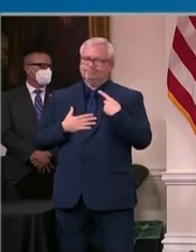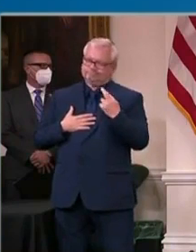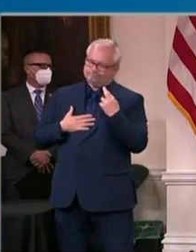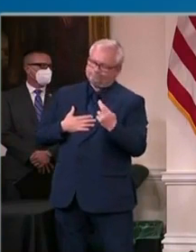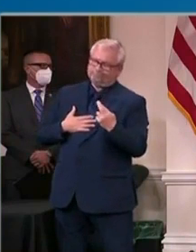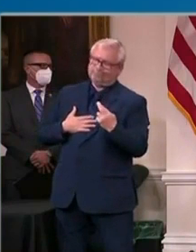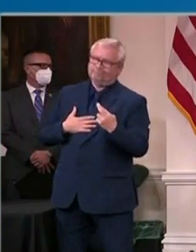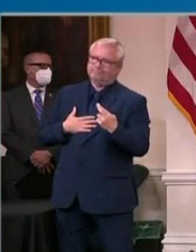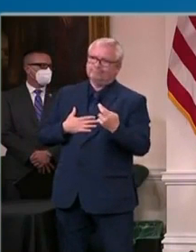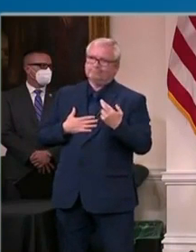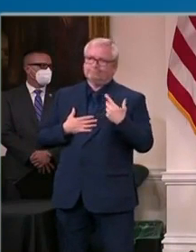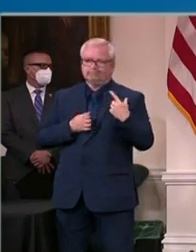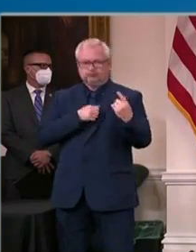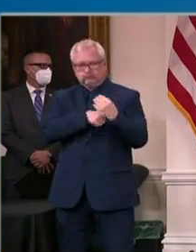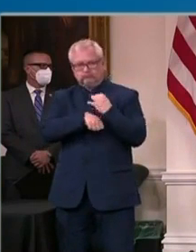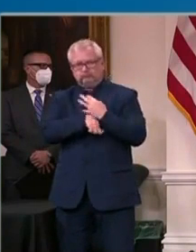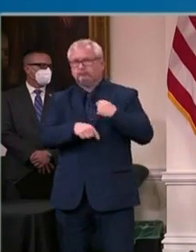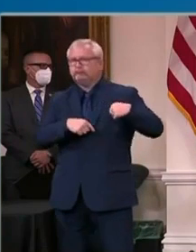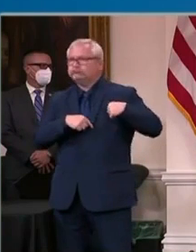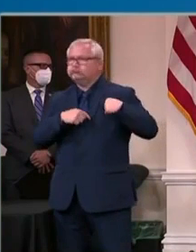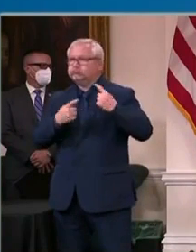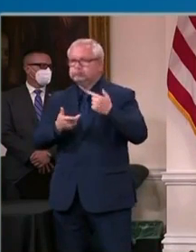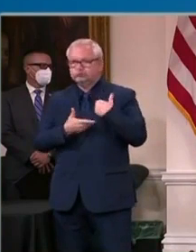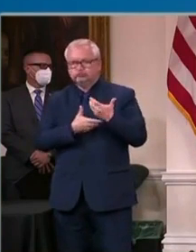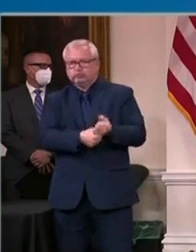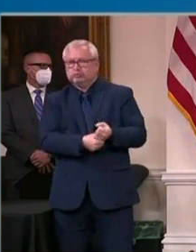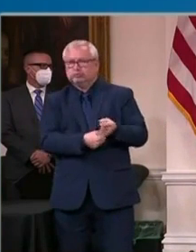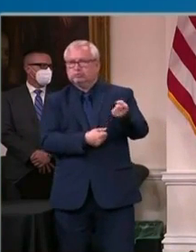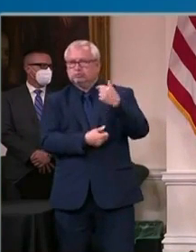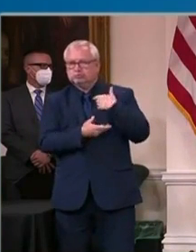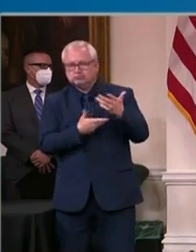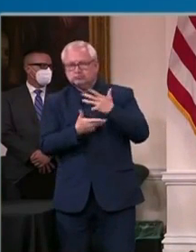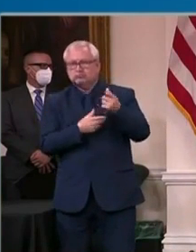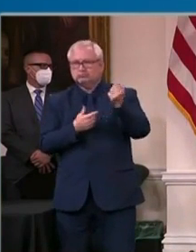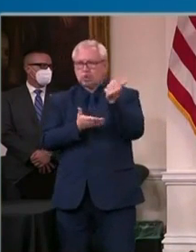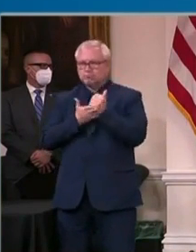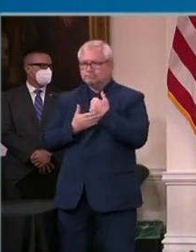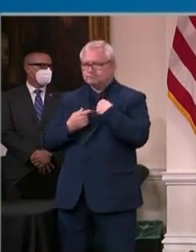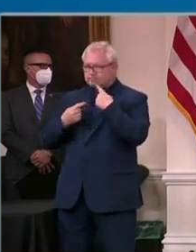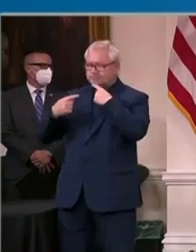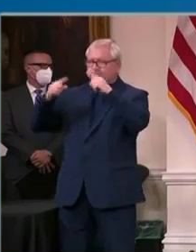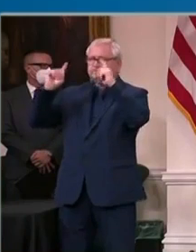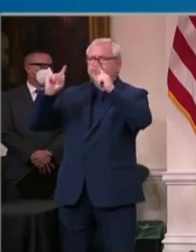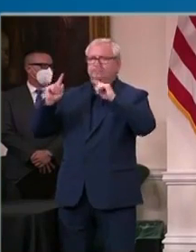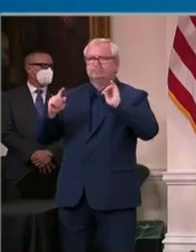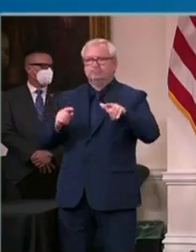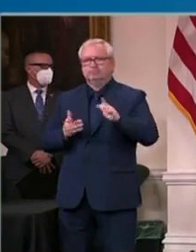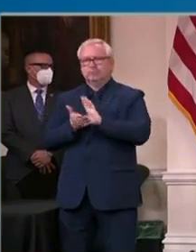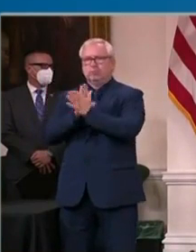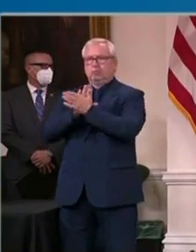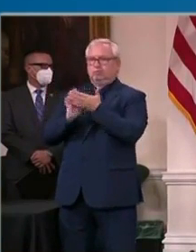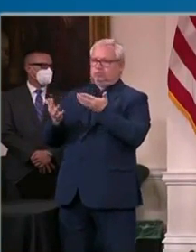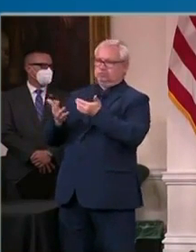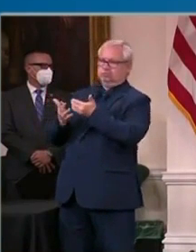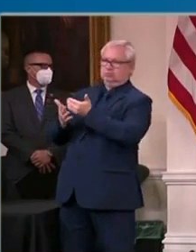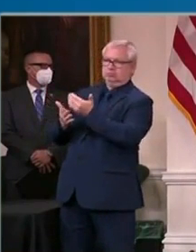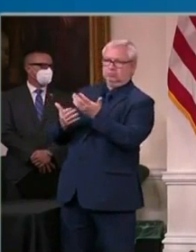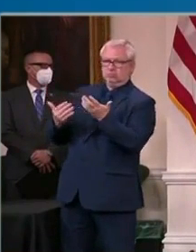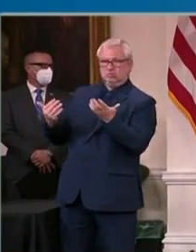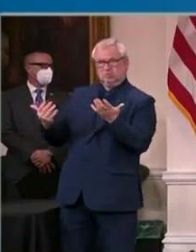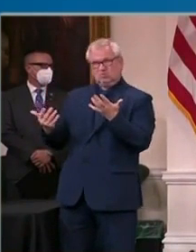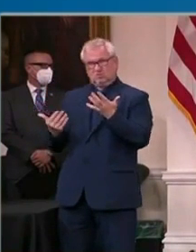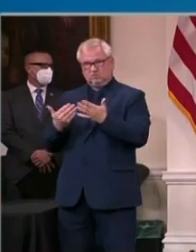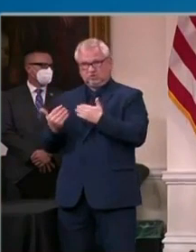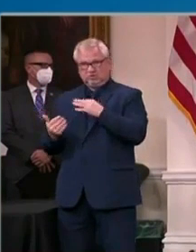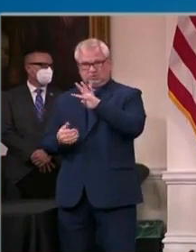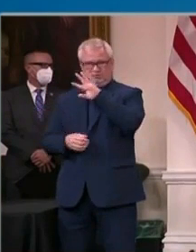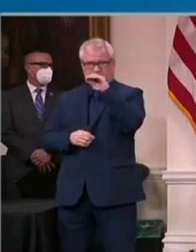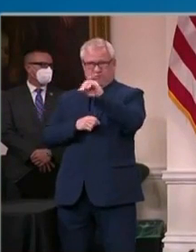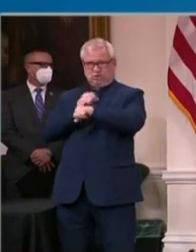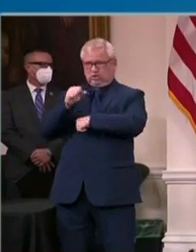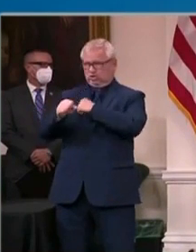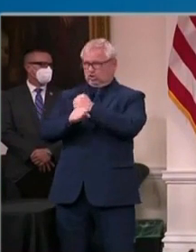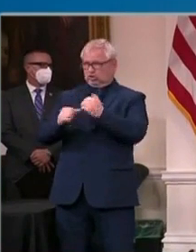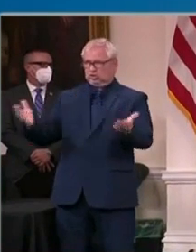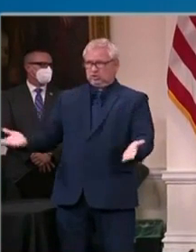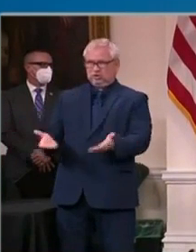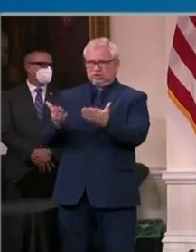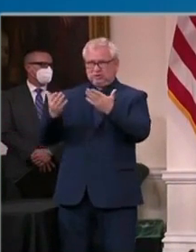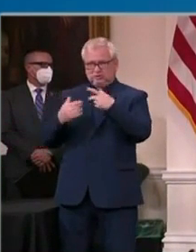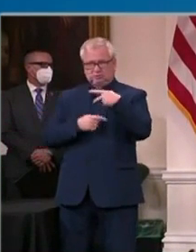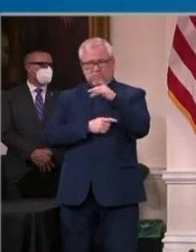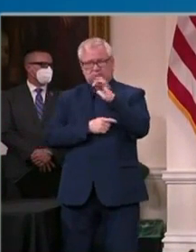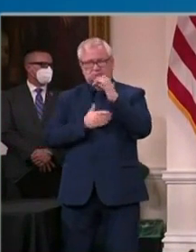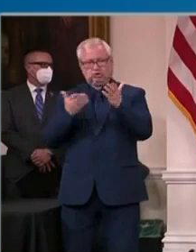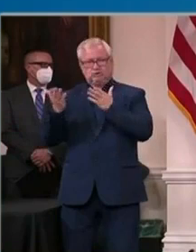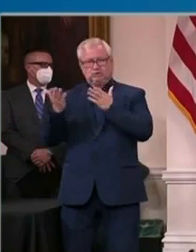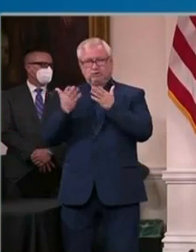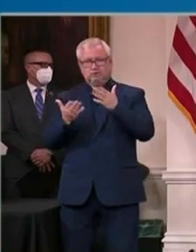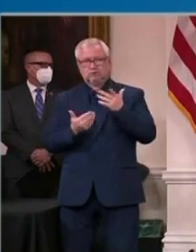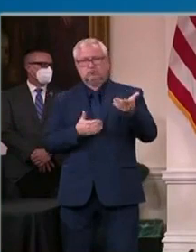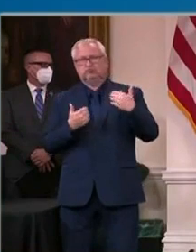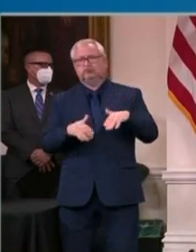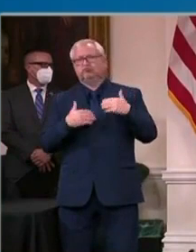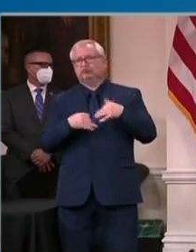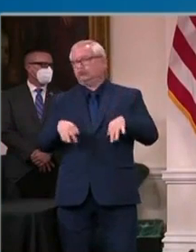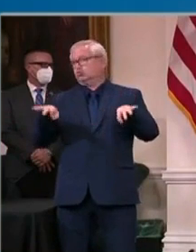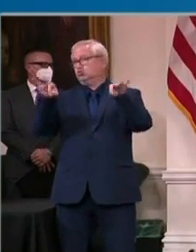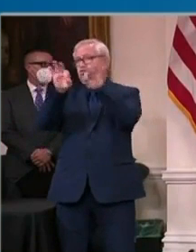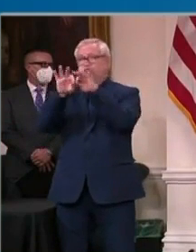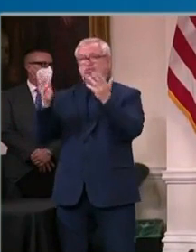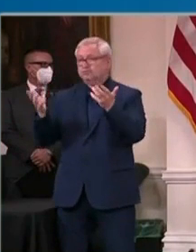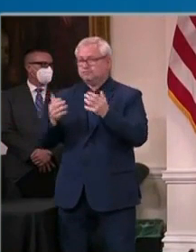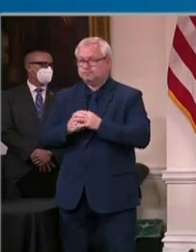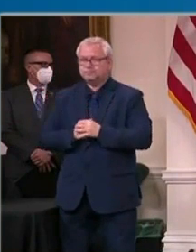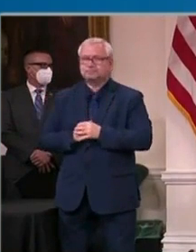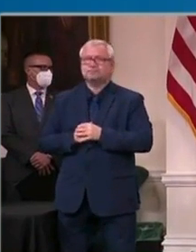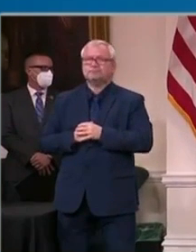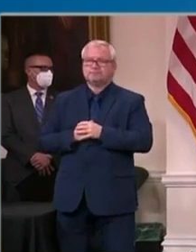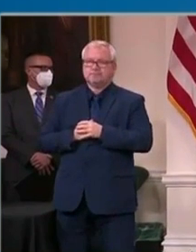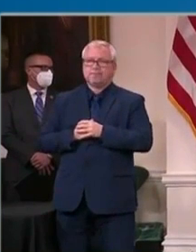HE HAS BEEN A LONG-TIME FRIEND, TRUSTED ADVISOR AND CONFIDANT AND DEDICATED PUBLIC SERVANT THROUGHOUT HIS NEARLY FOUR DECADES IN PUBLIC SERVICE.